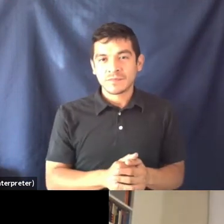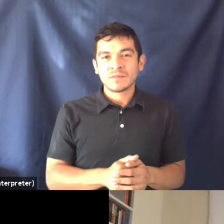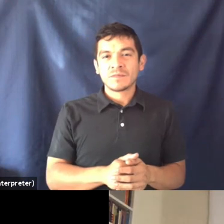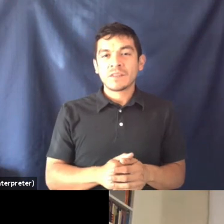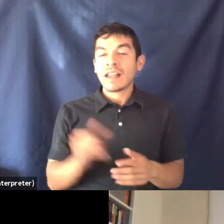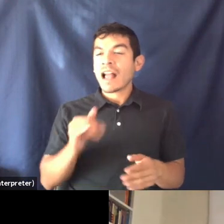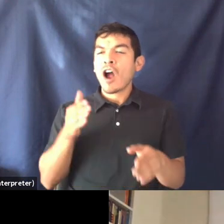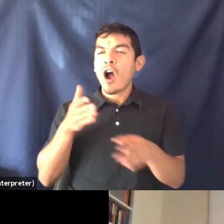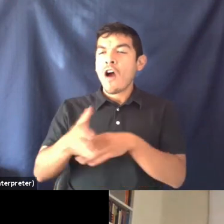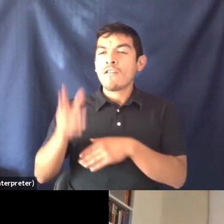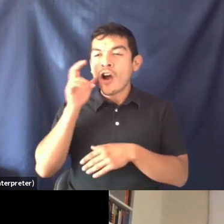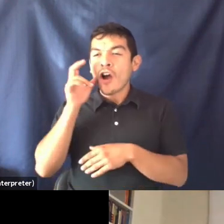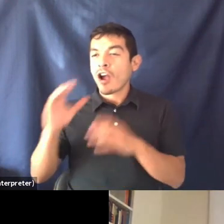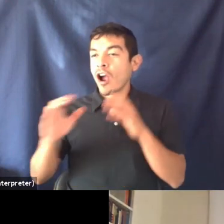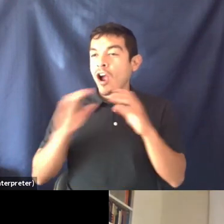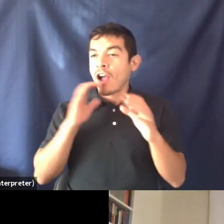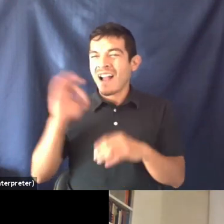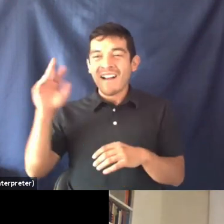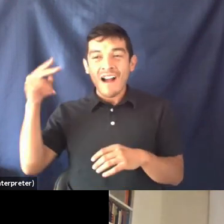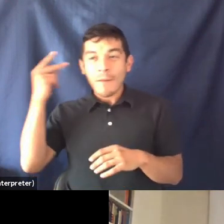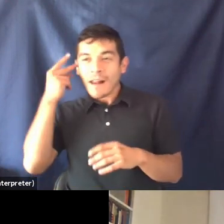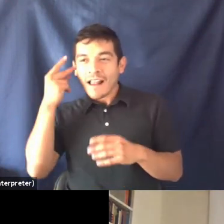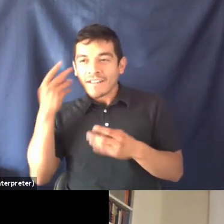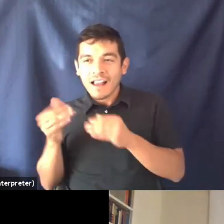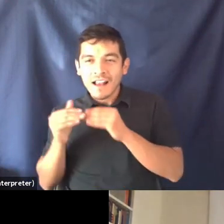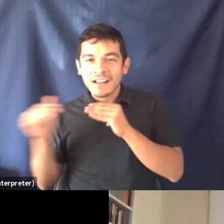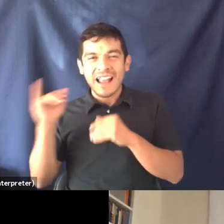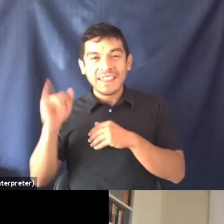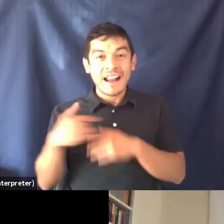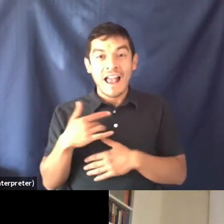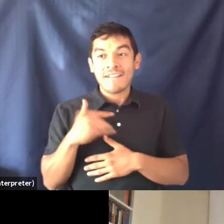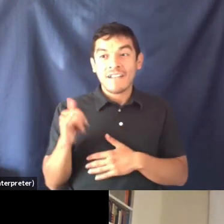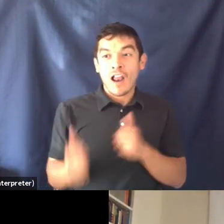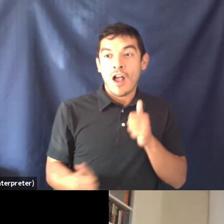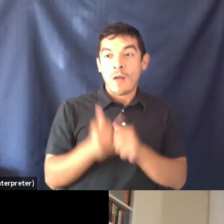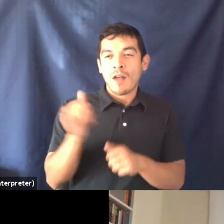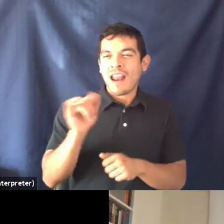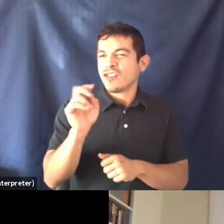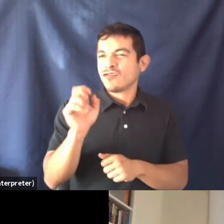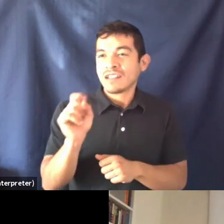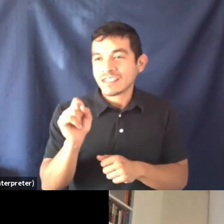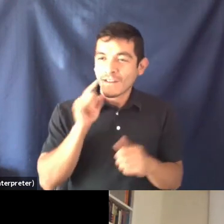or the political landscape, you know, those I felt like almost were like treats for human--